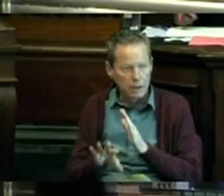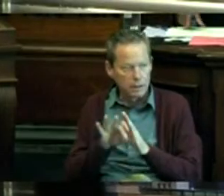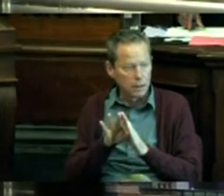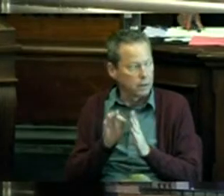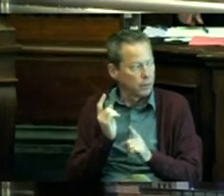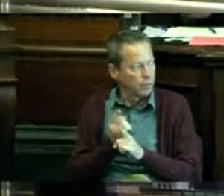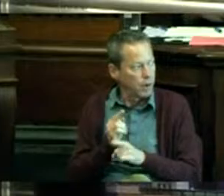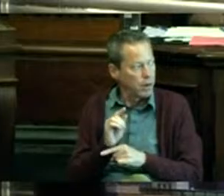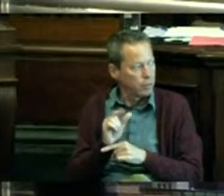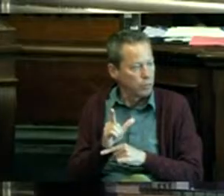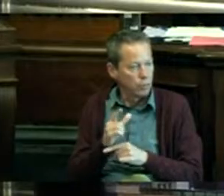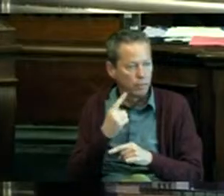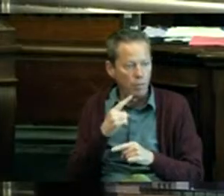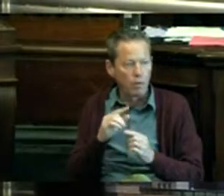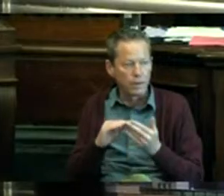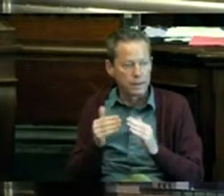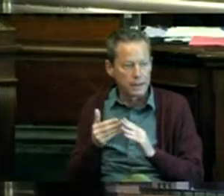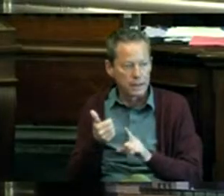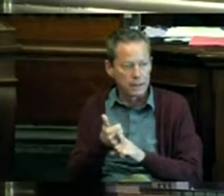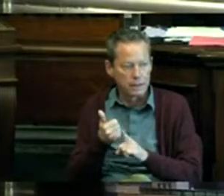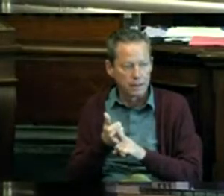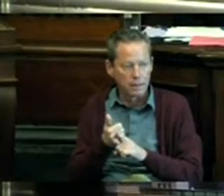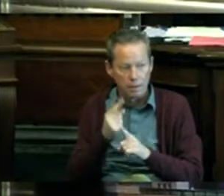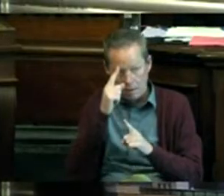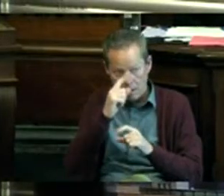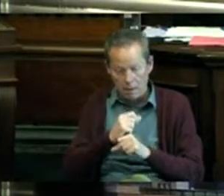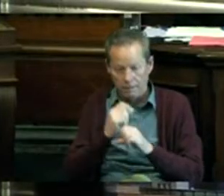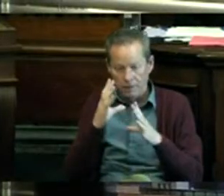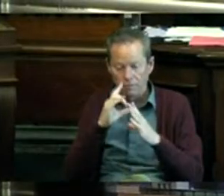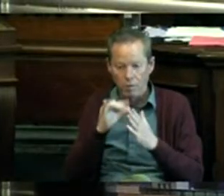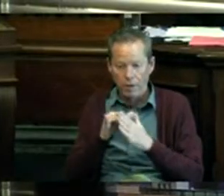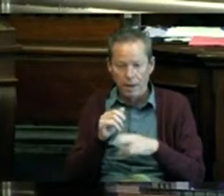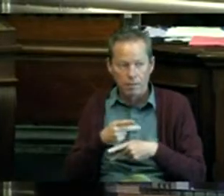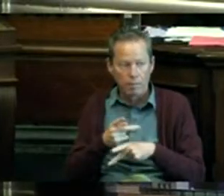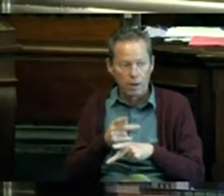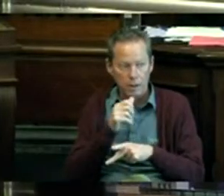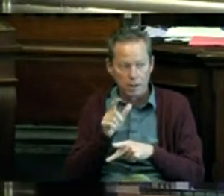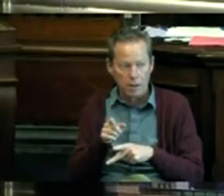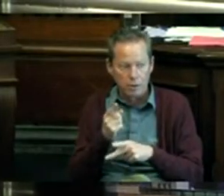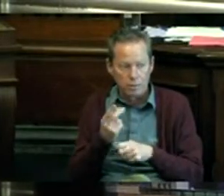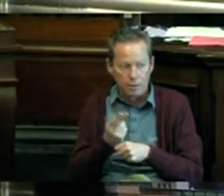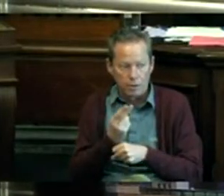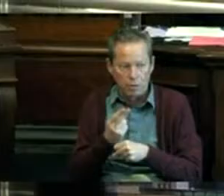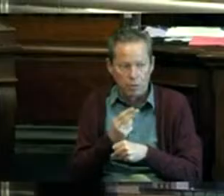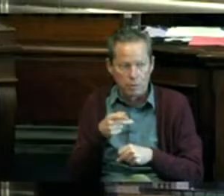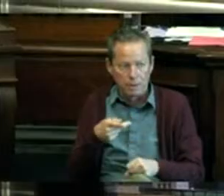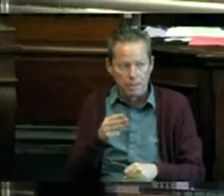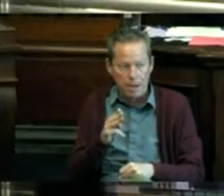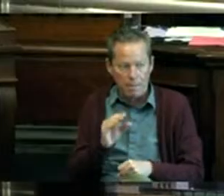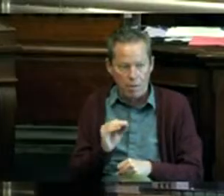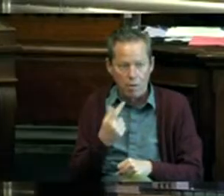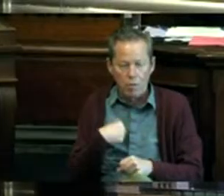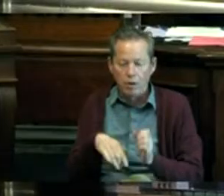extensive price negotiations, we were able to select the right